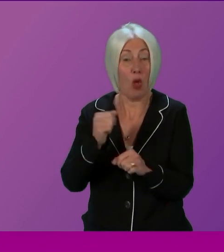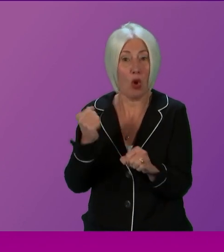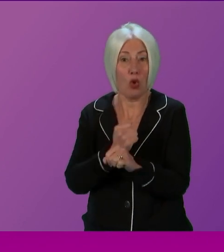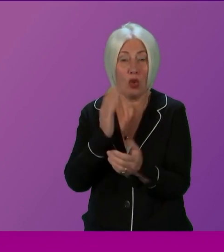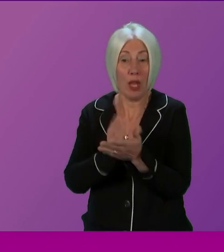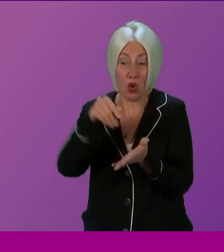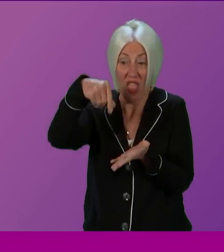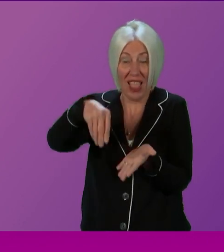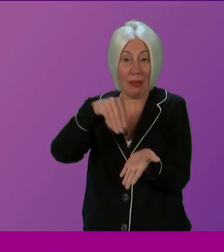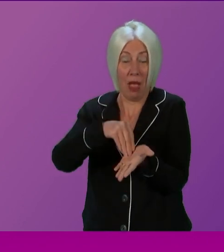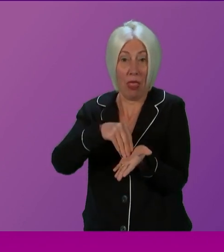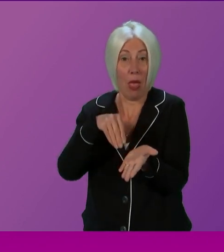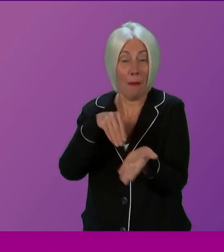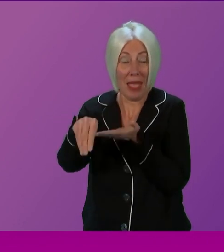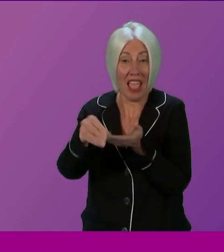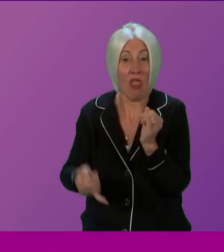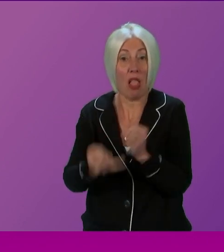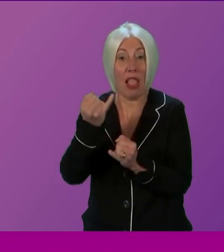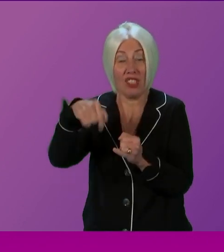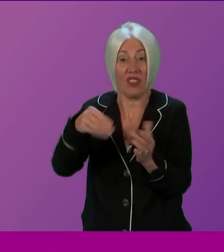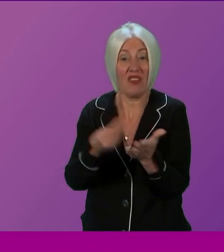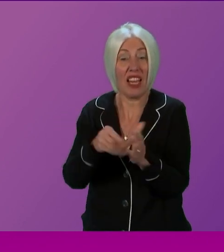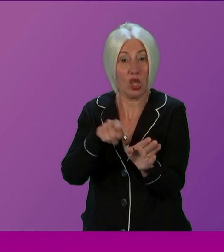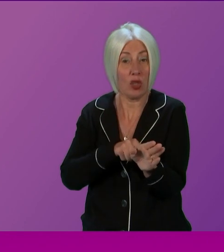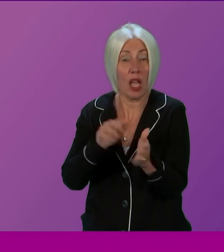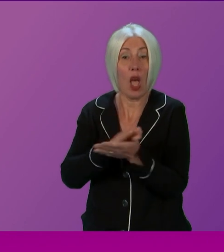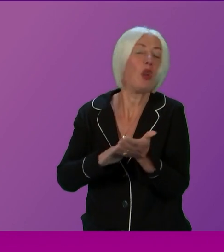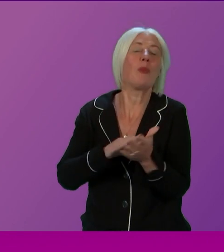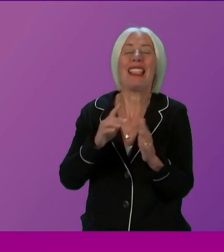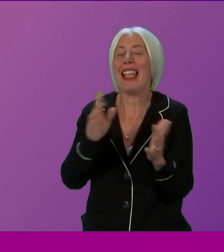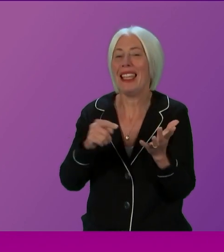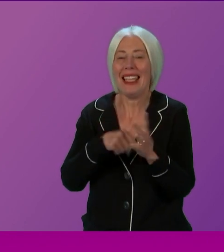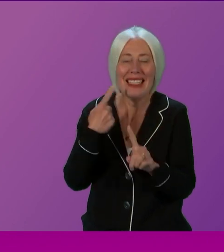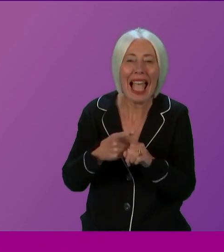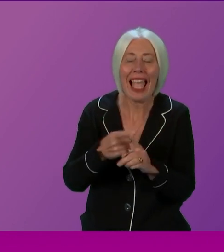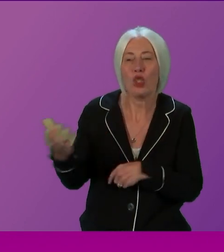pay run—the last one of the financial year—to avoid tax and benefits chaos for many teachers?